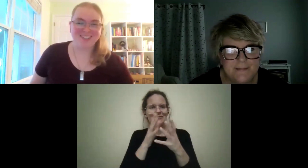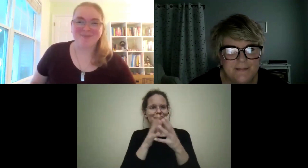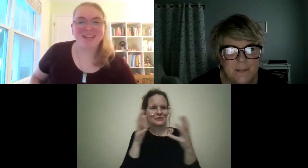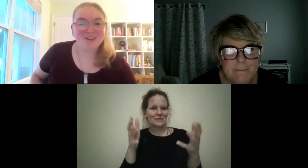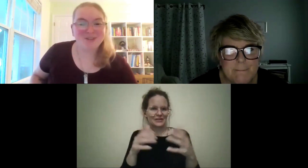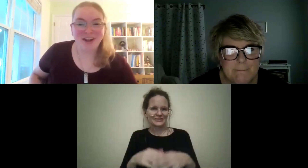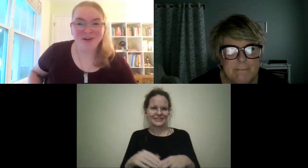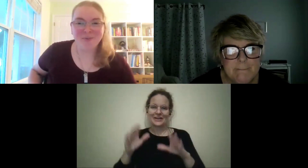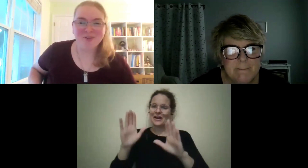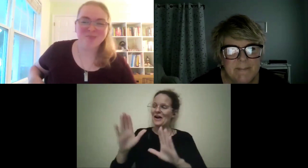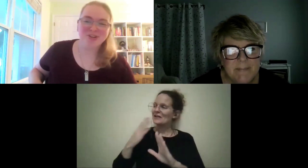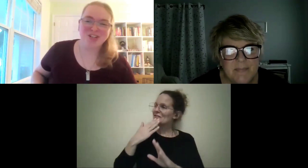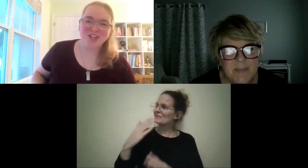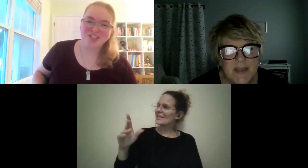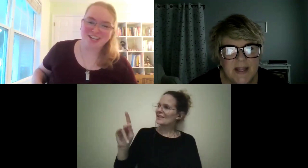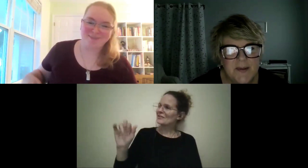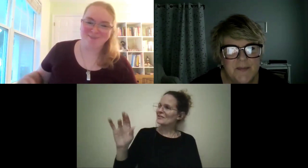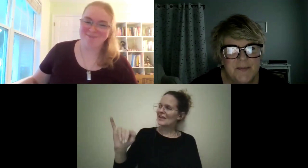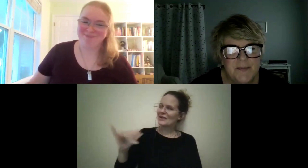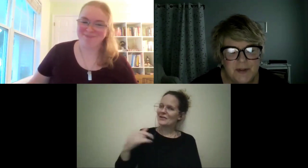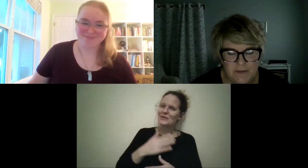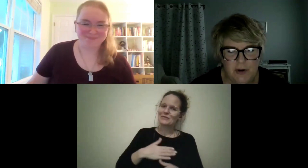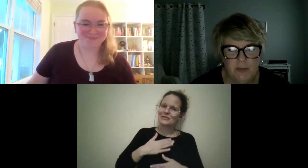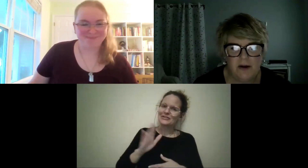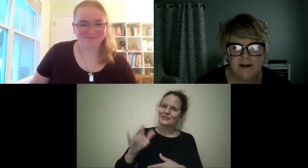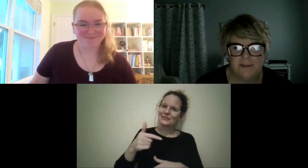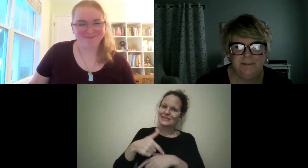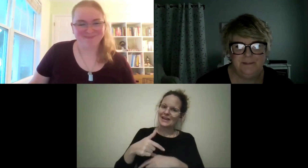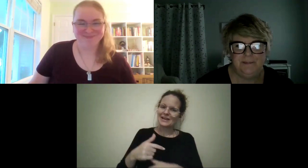Awesome, thank you, Kari, we really appreciate your time. You're very welcome.